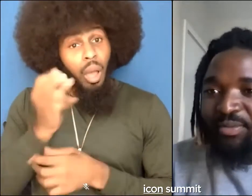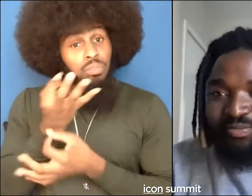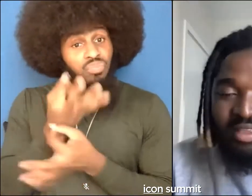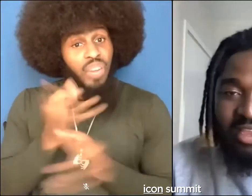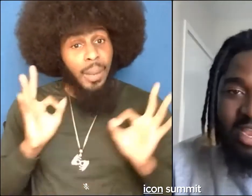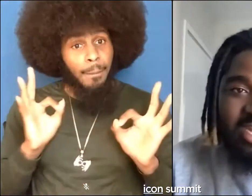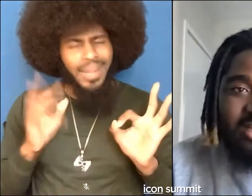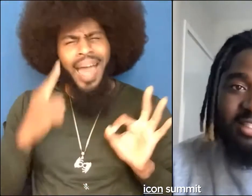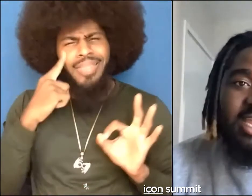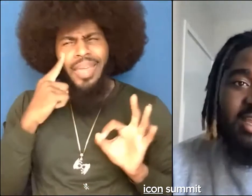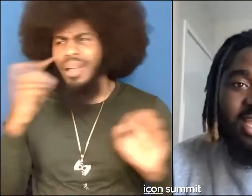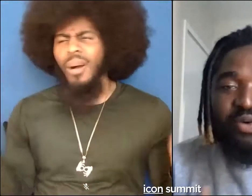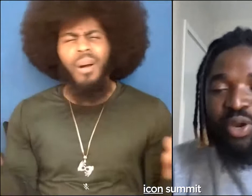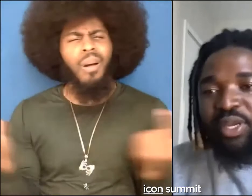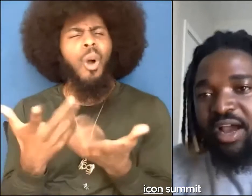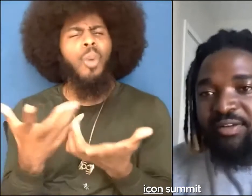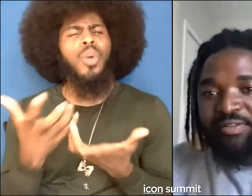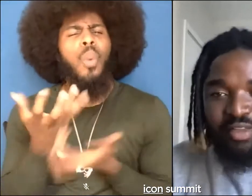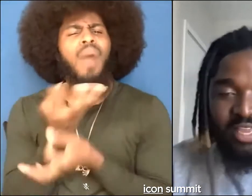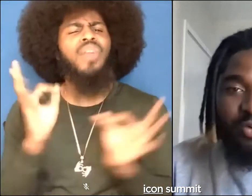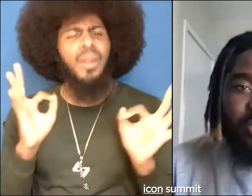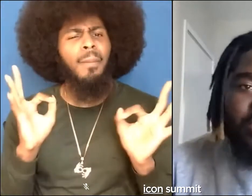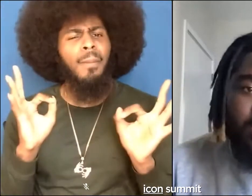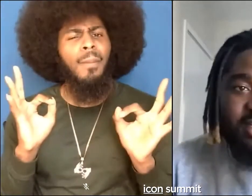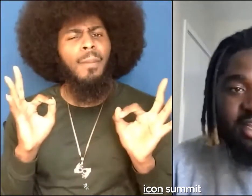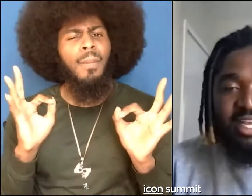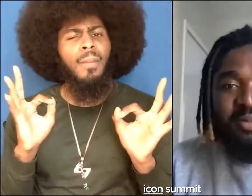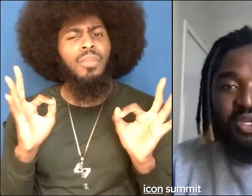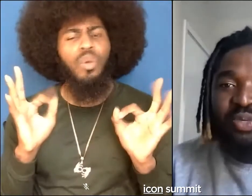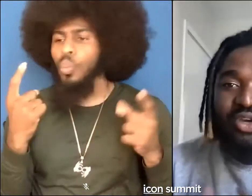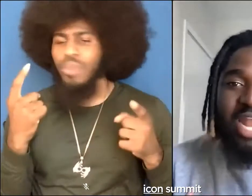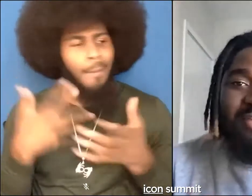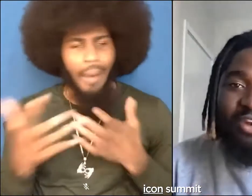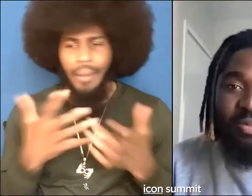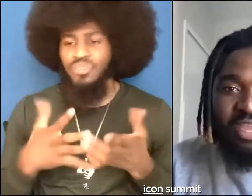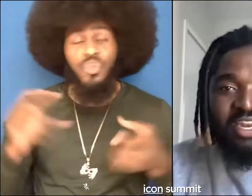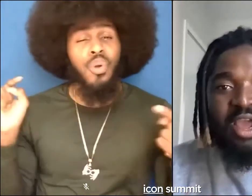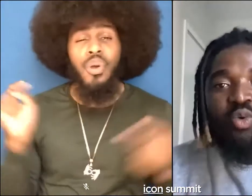At the end of the day, even when we love, even when we hurt, it's because we don't have freedom.